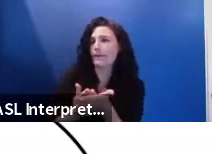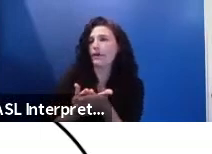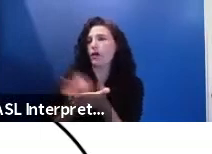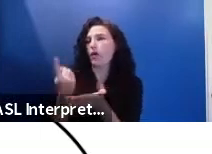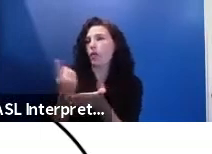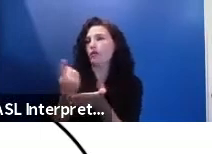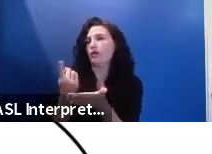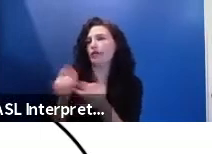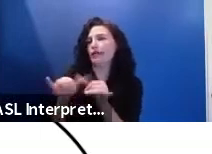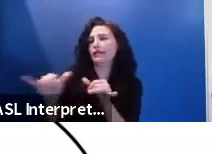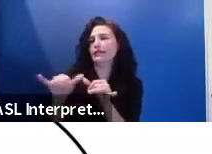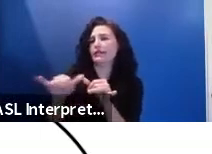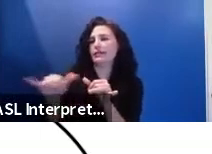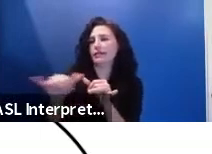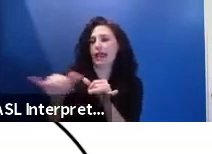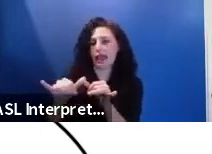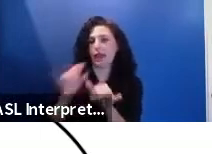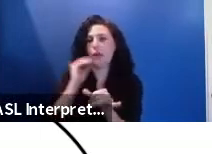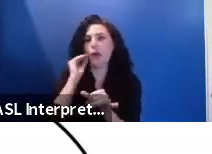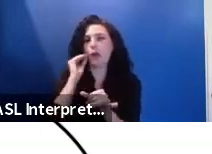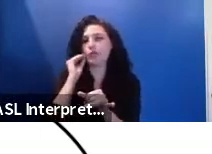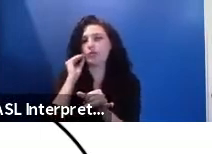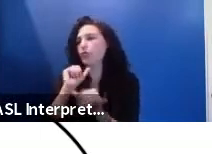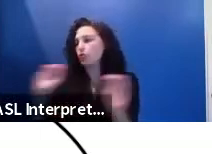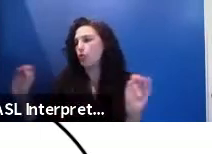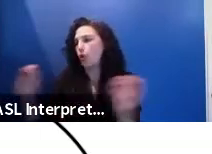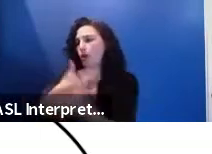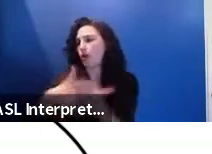on the set or in zones A, B or C. And I do want to note that if anyone from